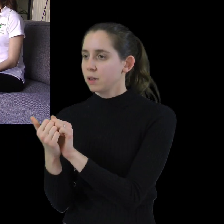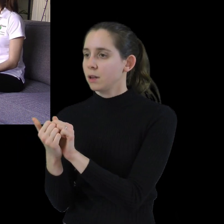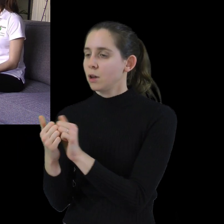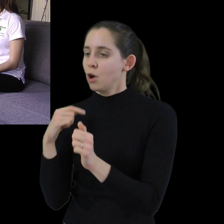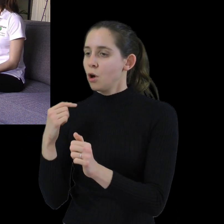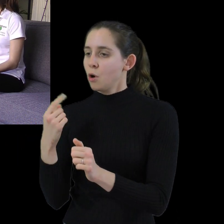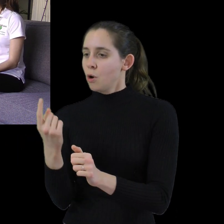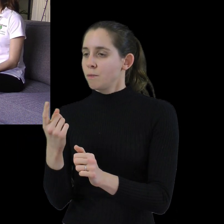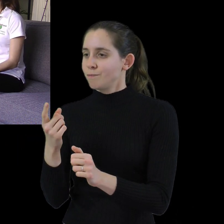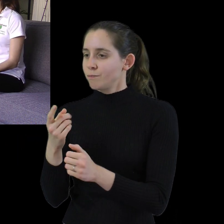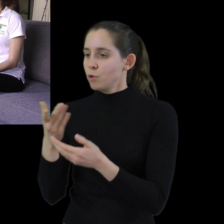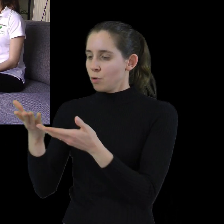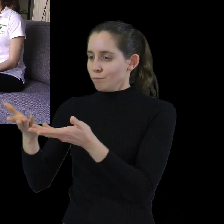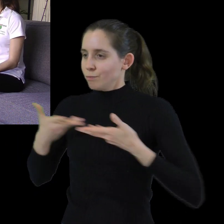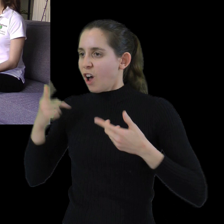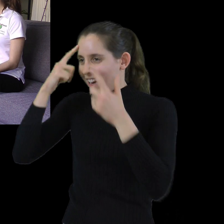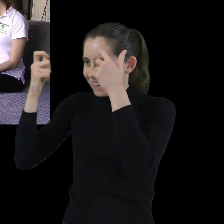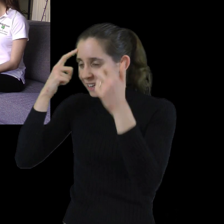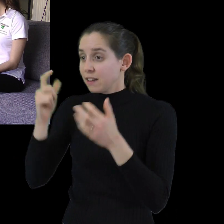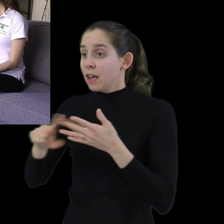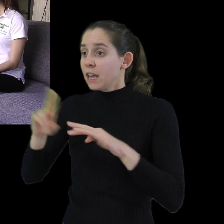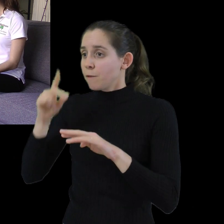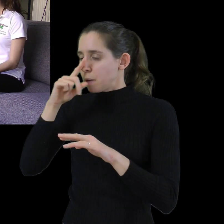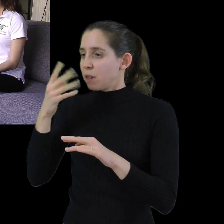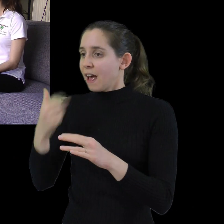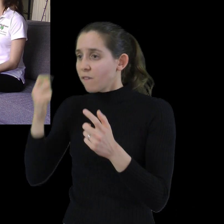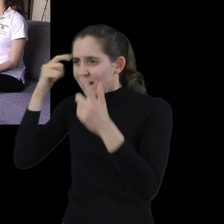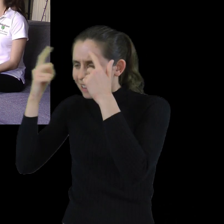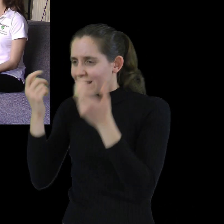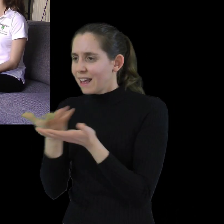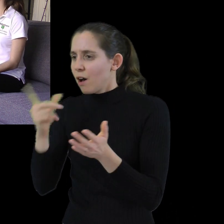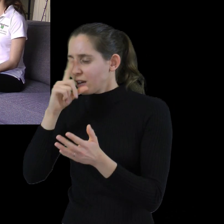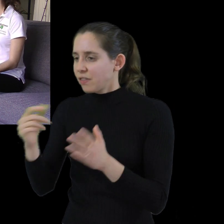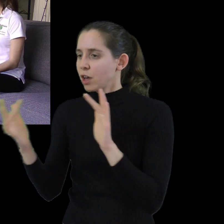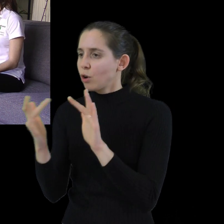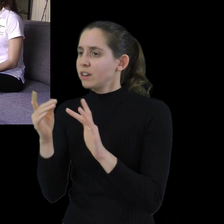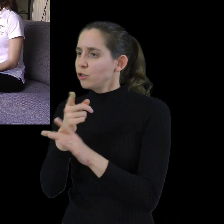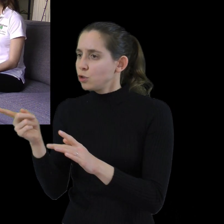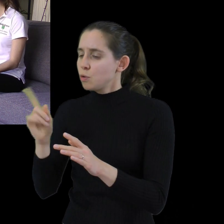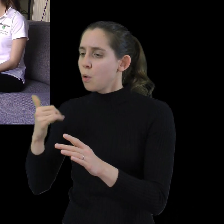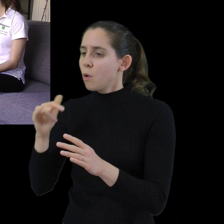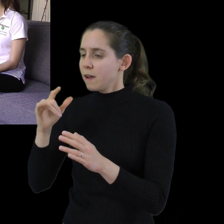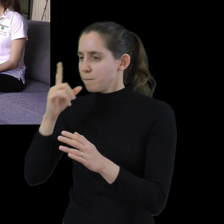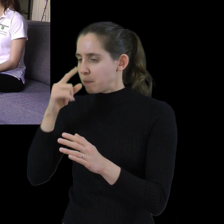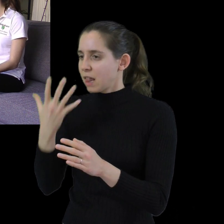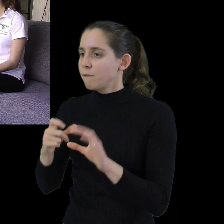want ideas... so if people have ideas how can they contact you guys, or if people have questions, or if they want to ask about,